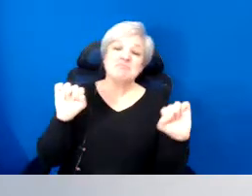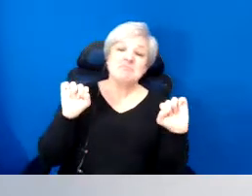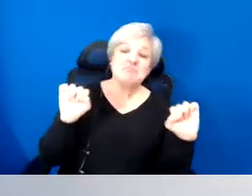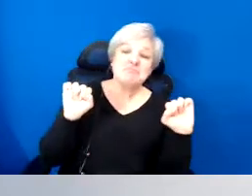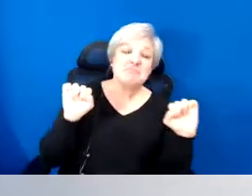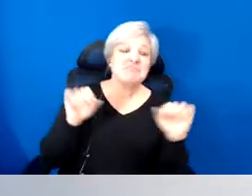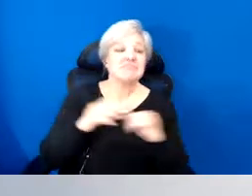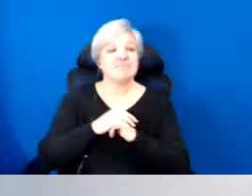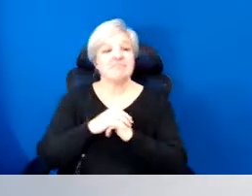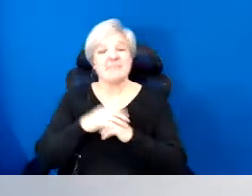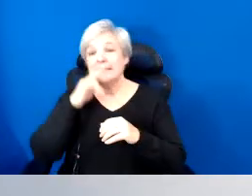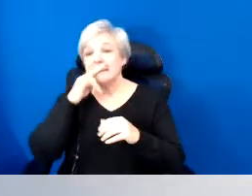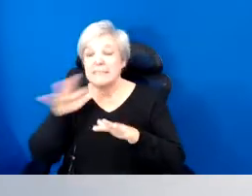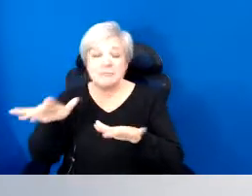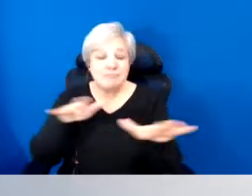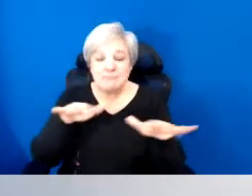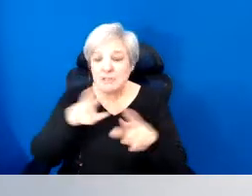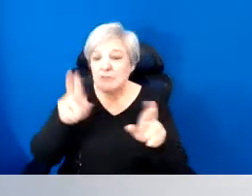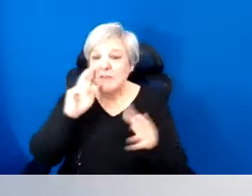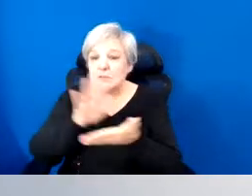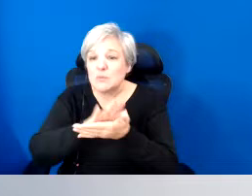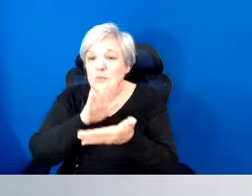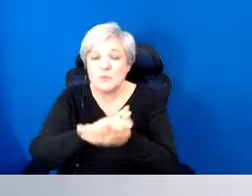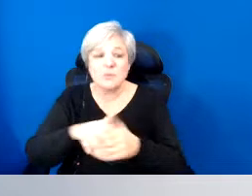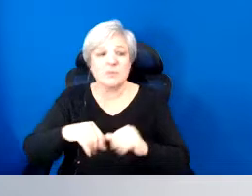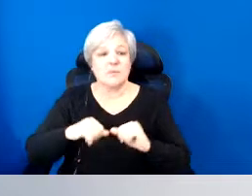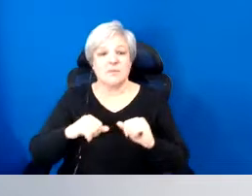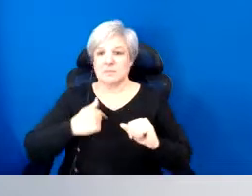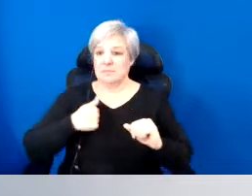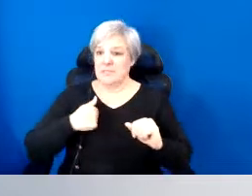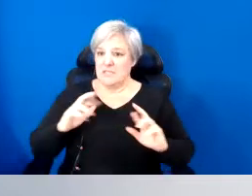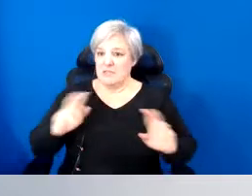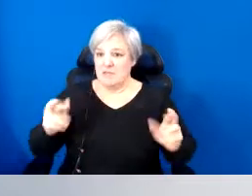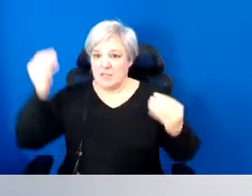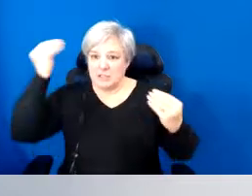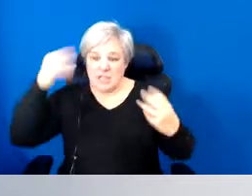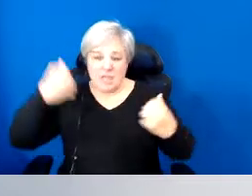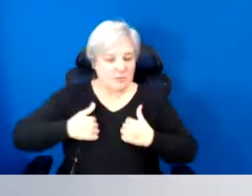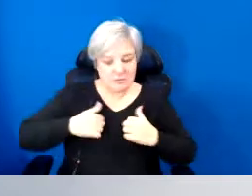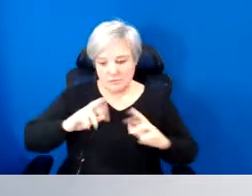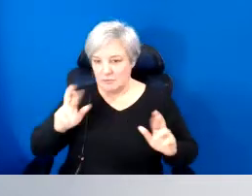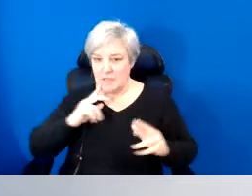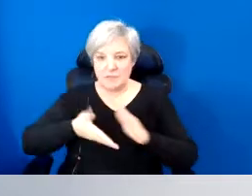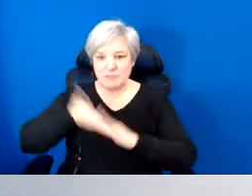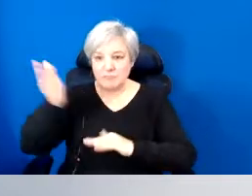Getting kids ready to school. Getting yourself up and ready for work or school.